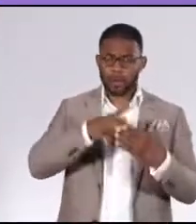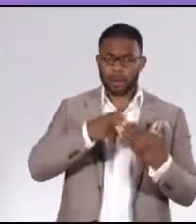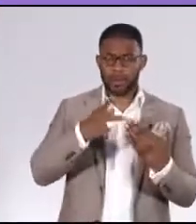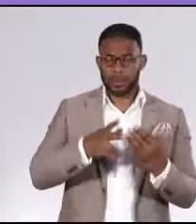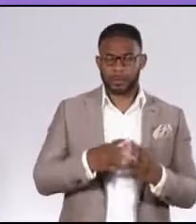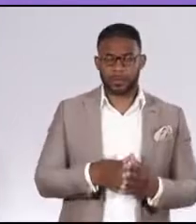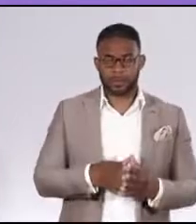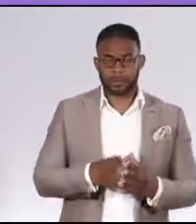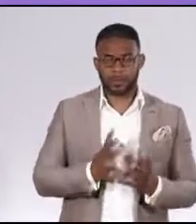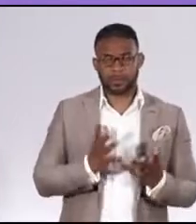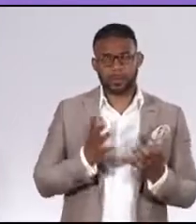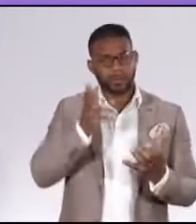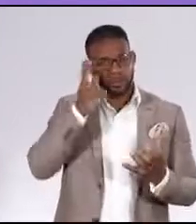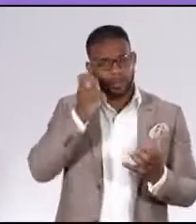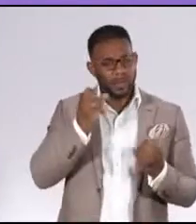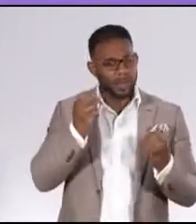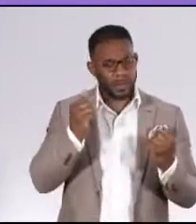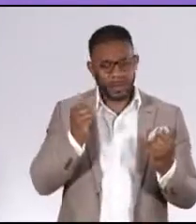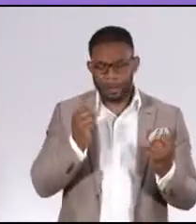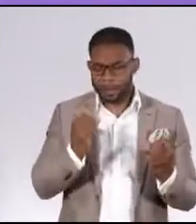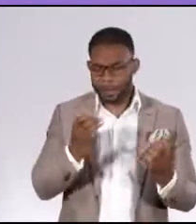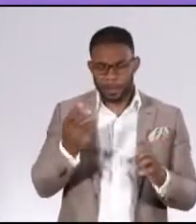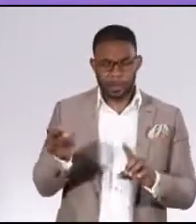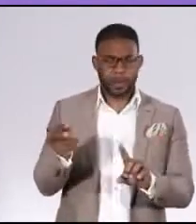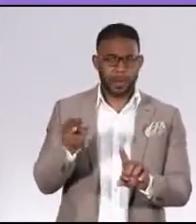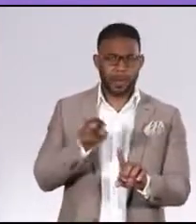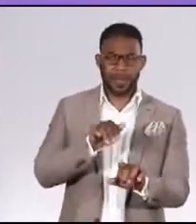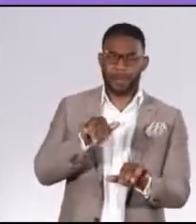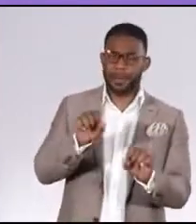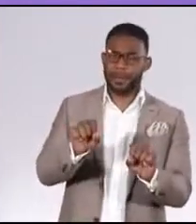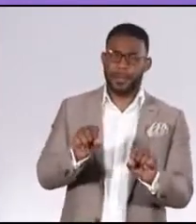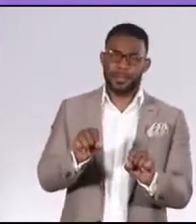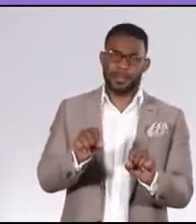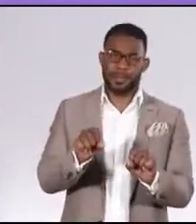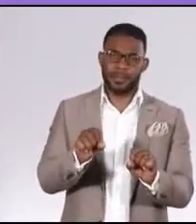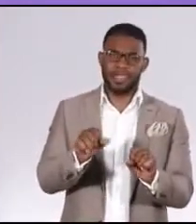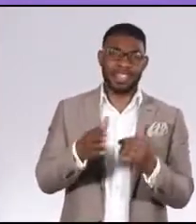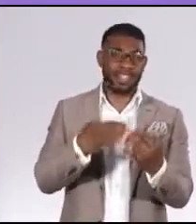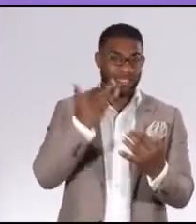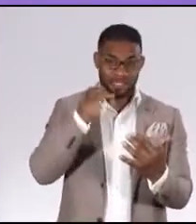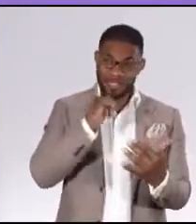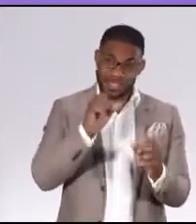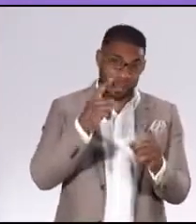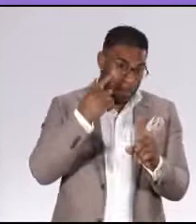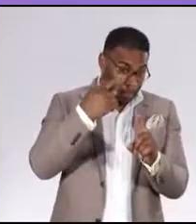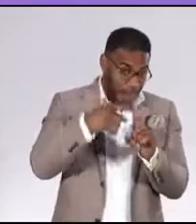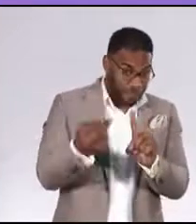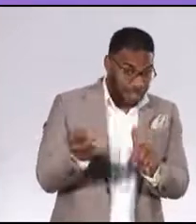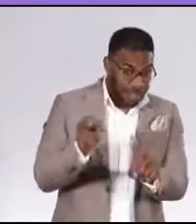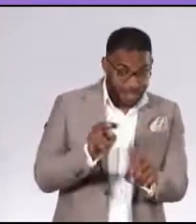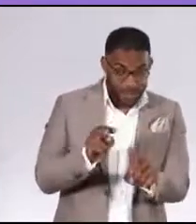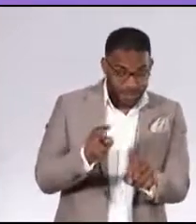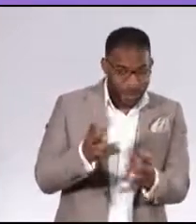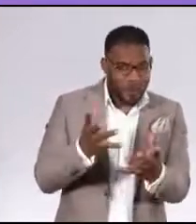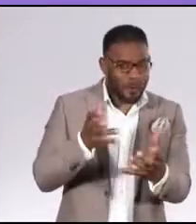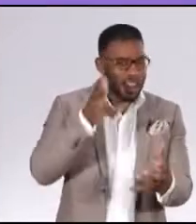We want to hear as many perspectives as possible, even if it's a positive aspect, we want to hear from you